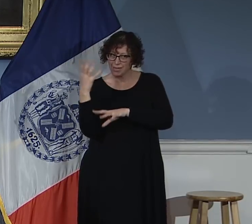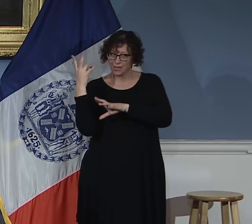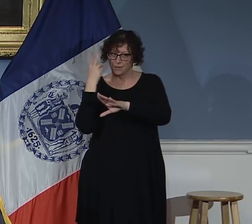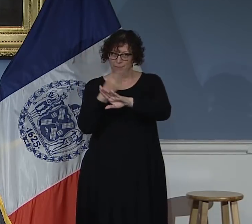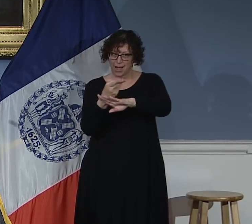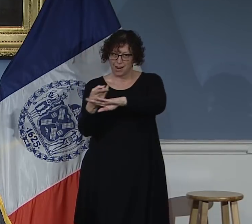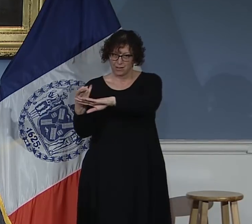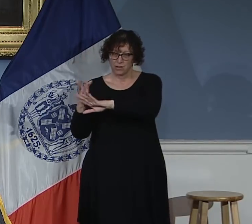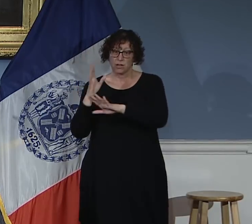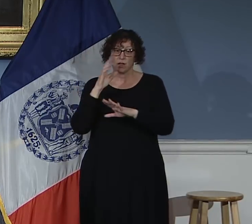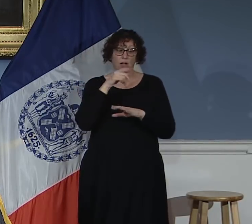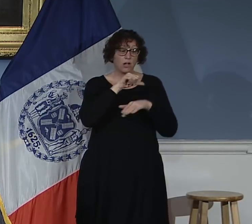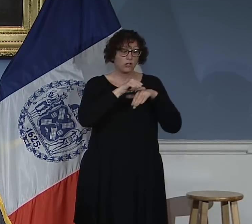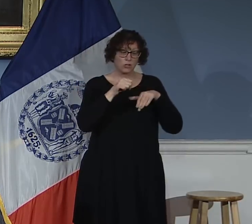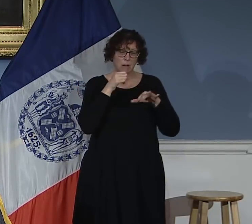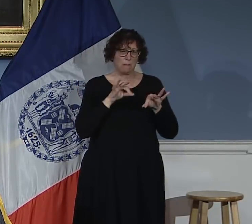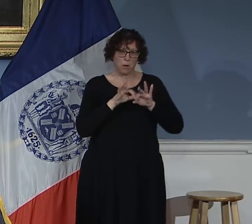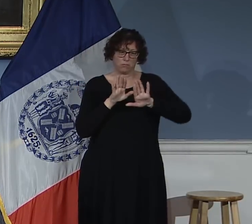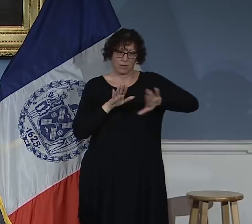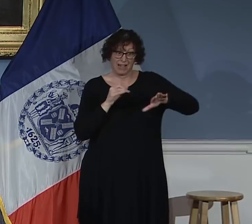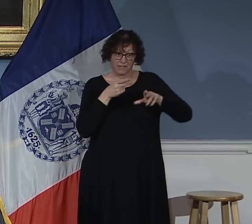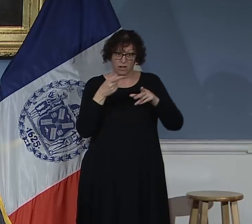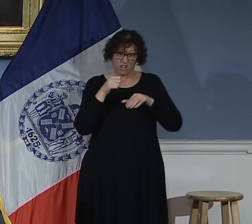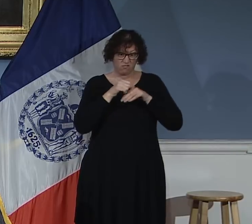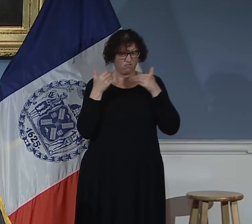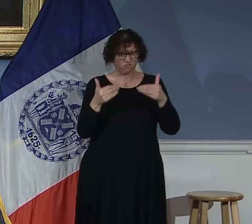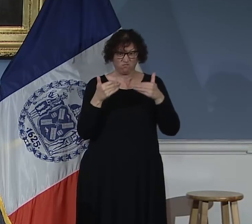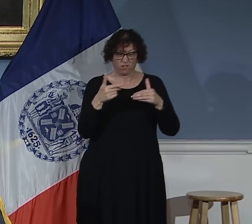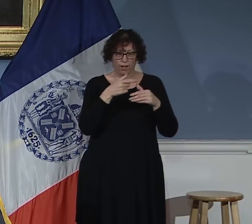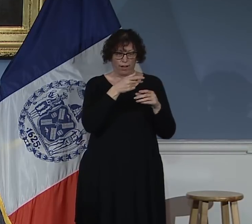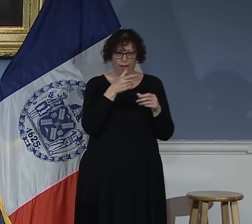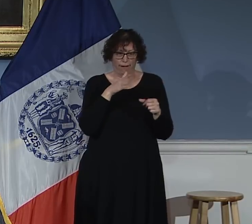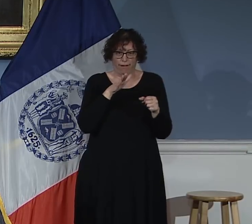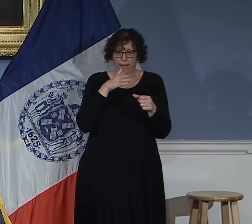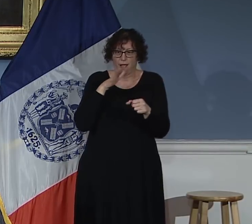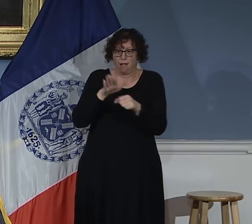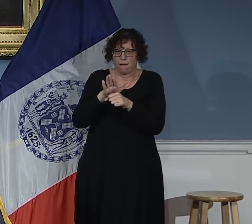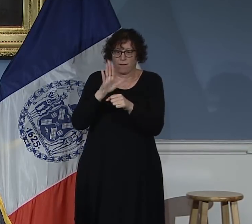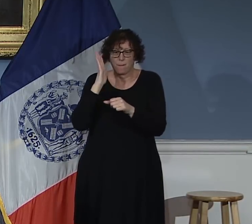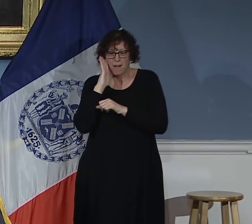NEW HAELT HCARE CAPACITY, HOTSE TTSEN DAN OTHER